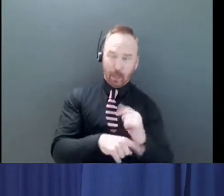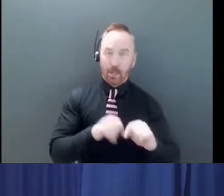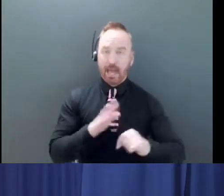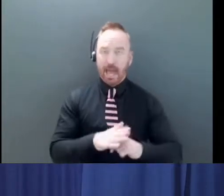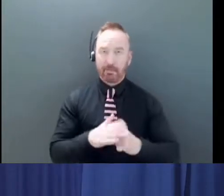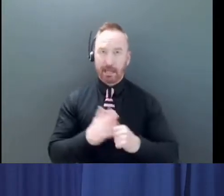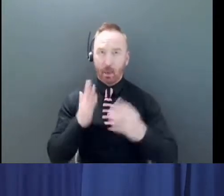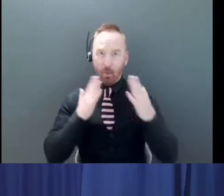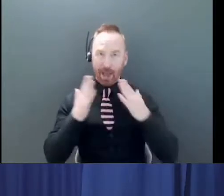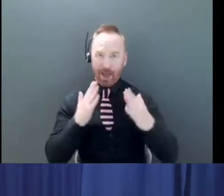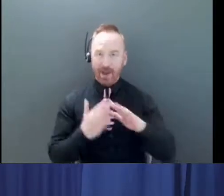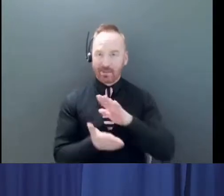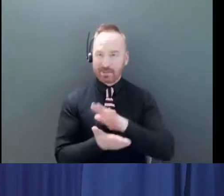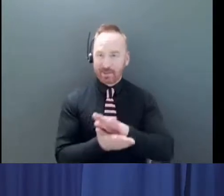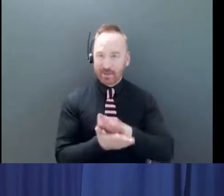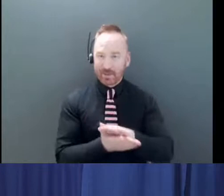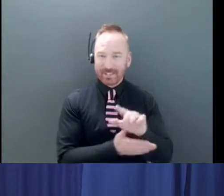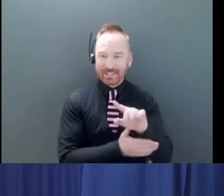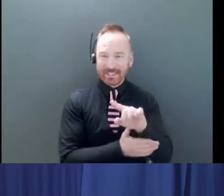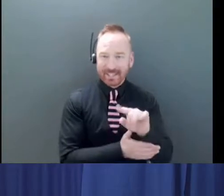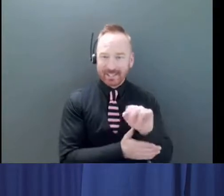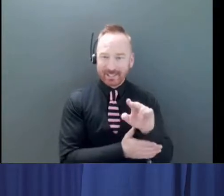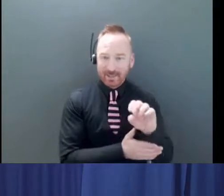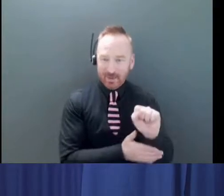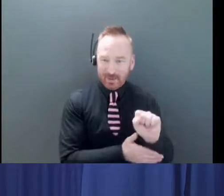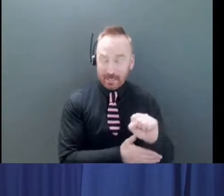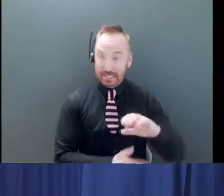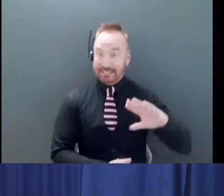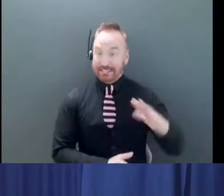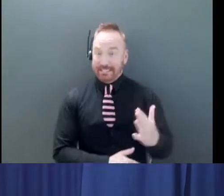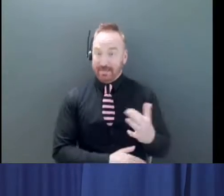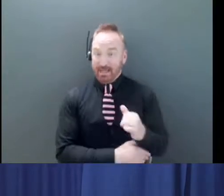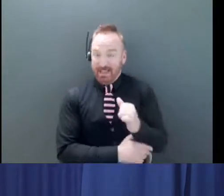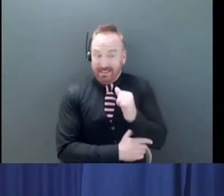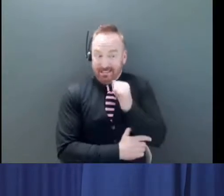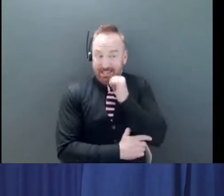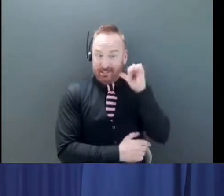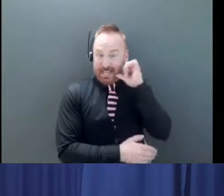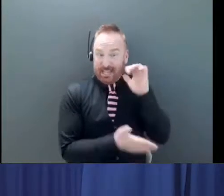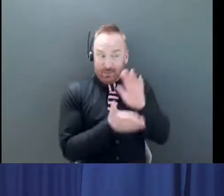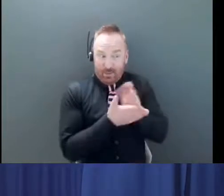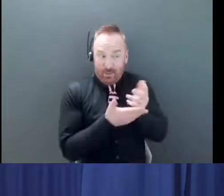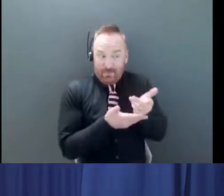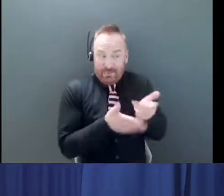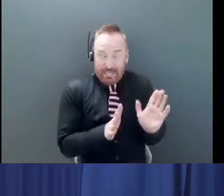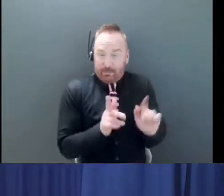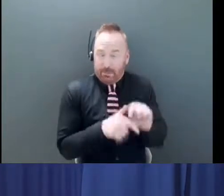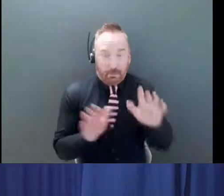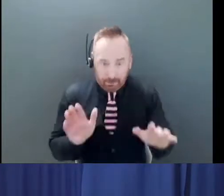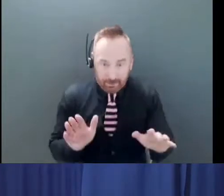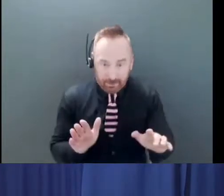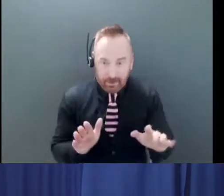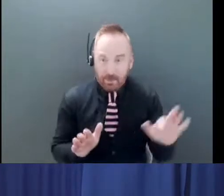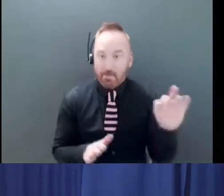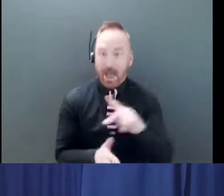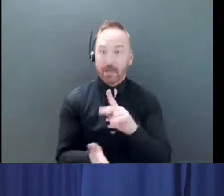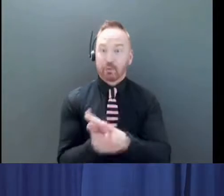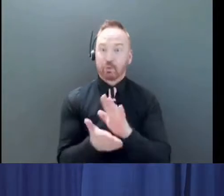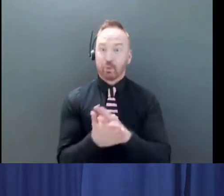school coming into effect. I know it's coming up fast. Please be aware of your speed in school zones. I am so excited that students